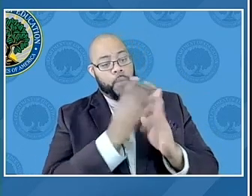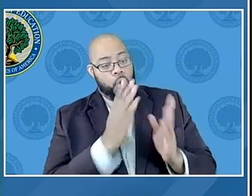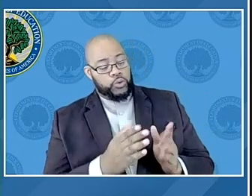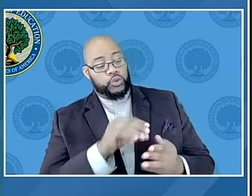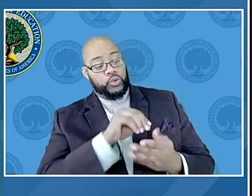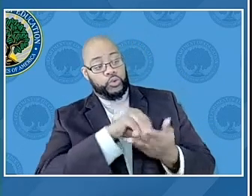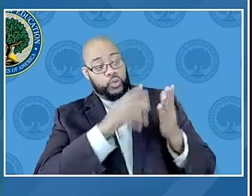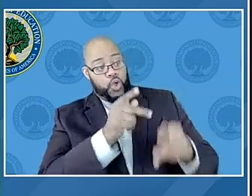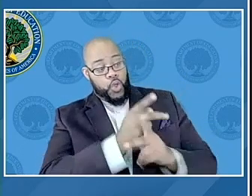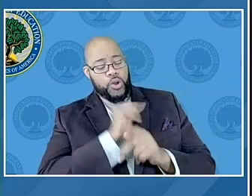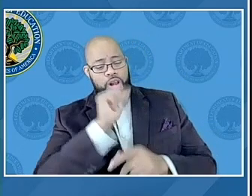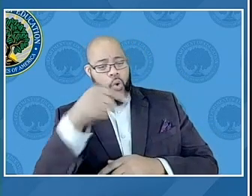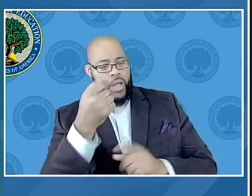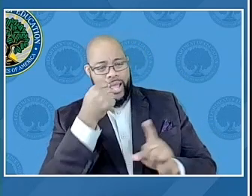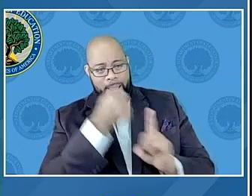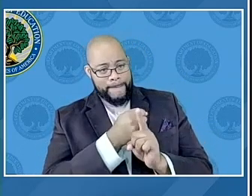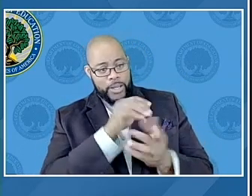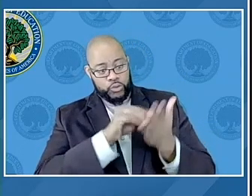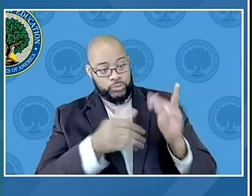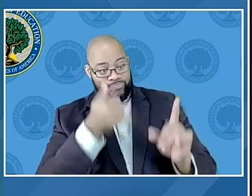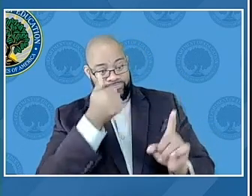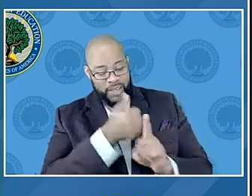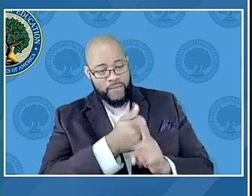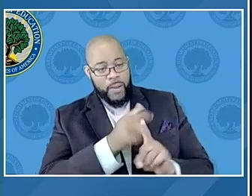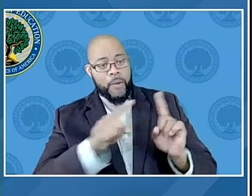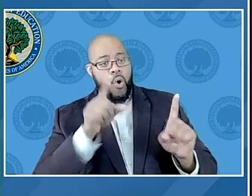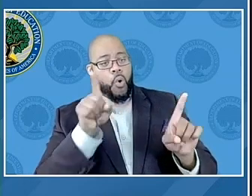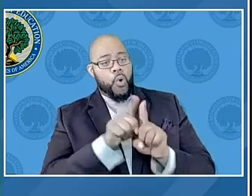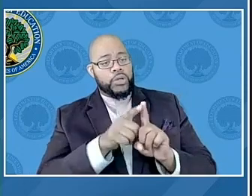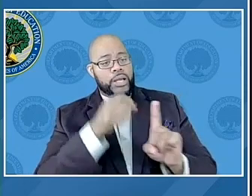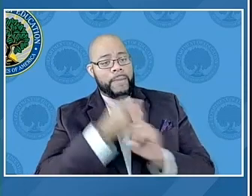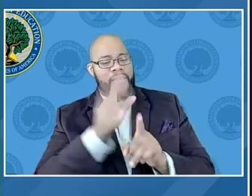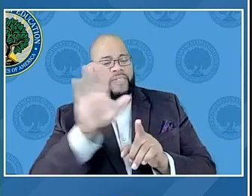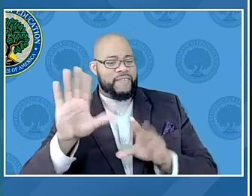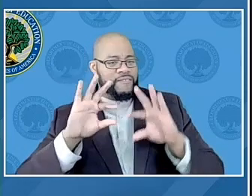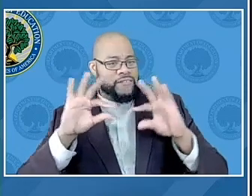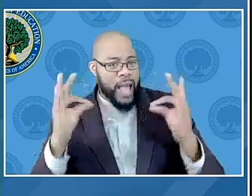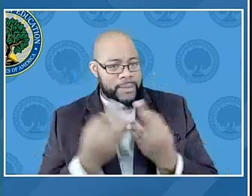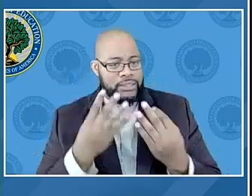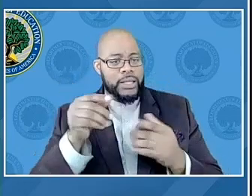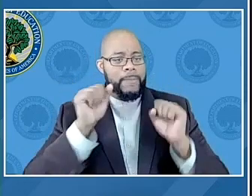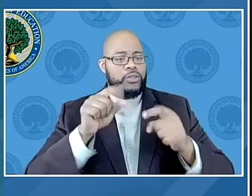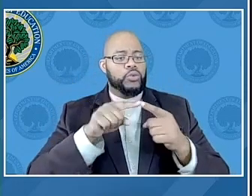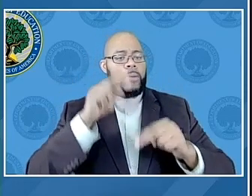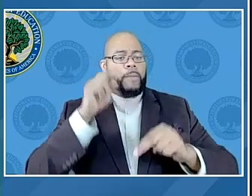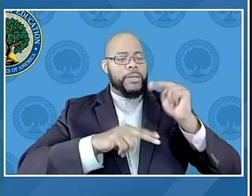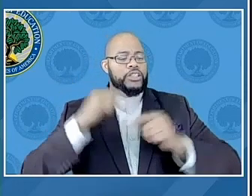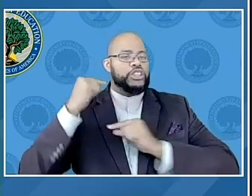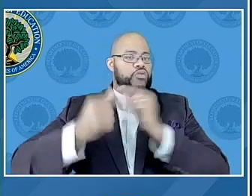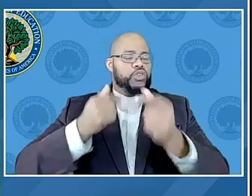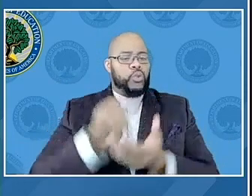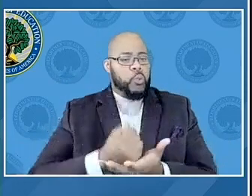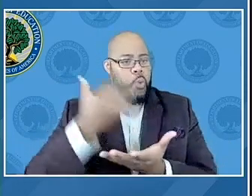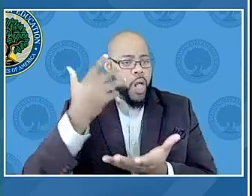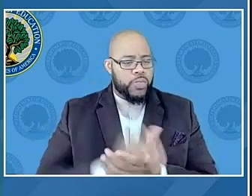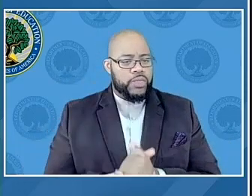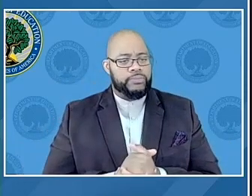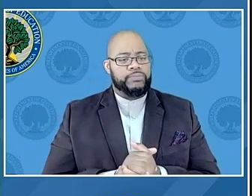only impacts the students themselves, but it also impacts their family and their ability to build generational wealth. High monthly payments can prevent